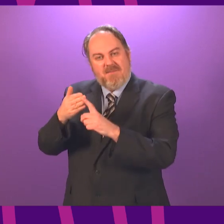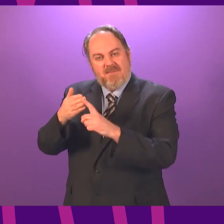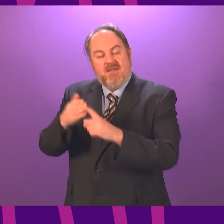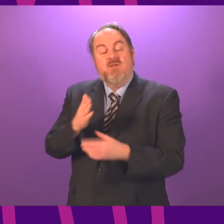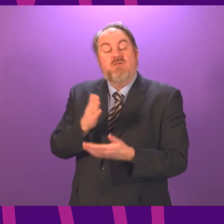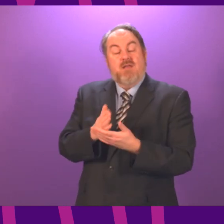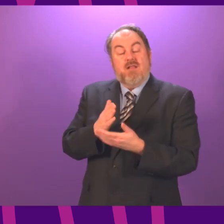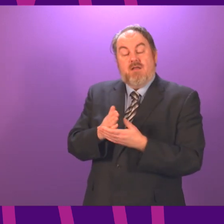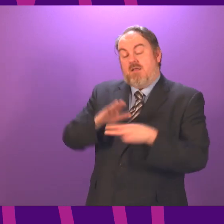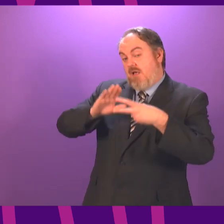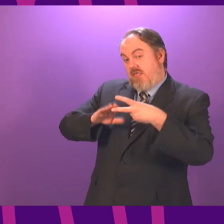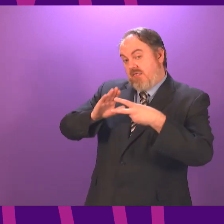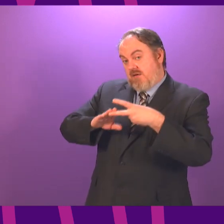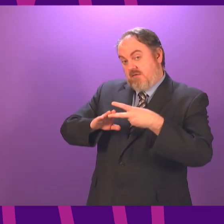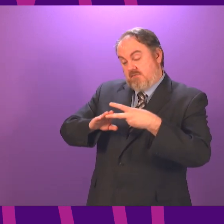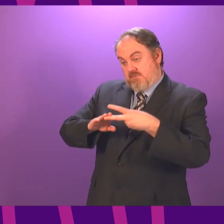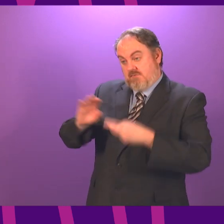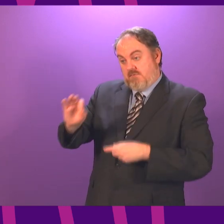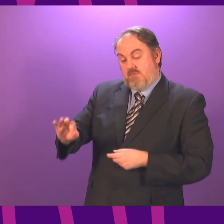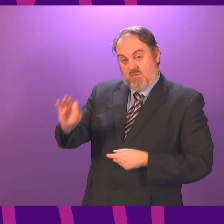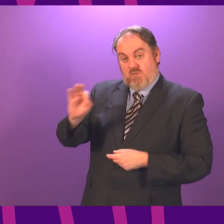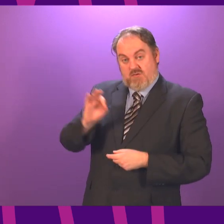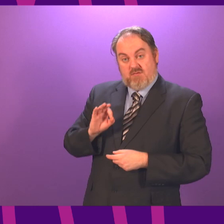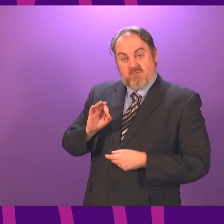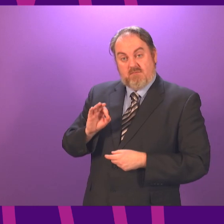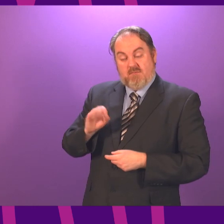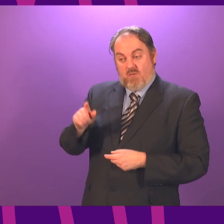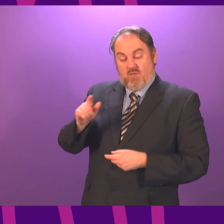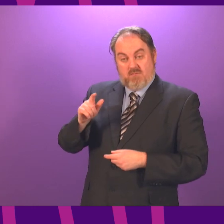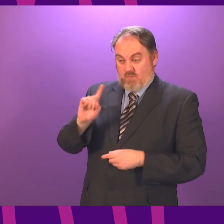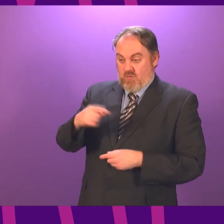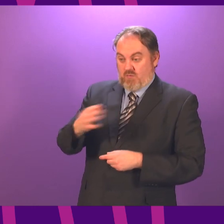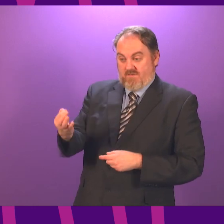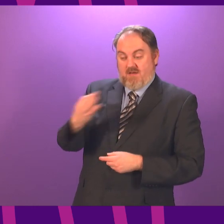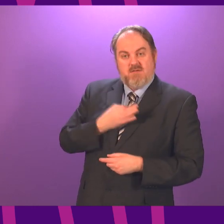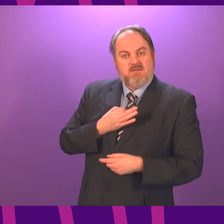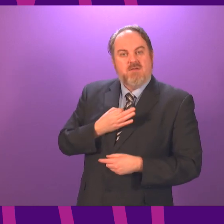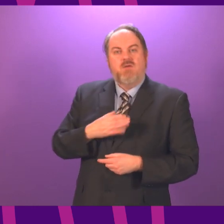On the other main point that Willie Rennie raised, nobody wants this to be a false dawn